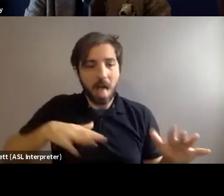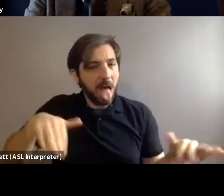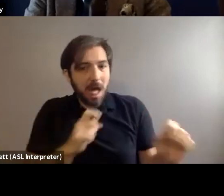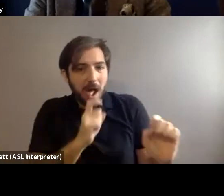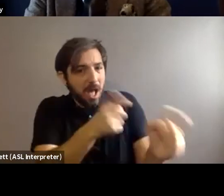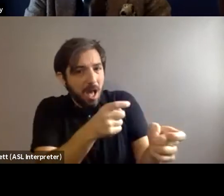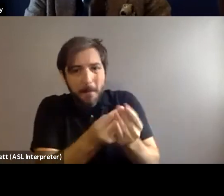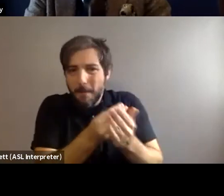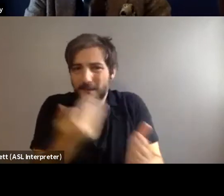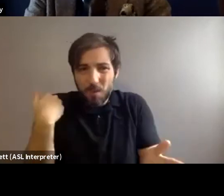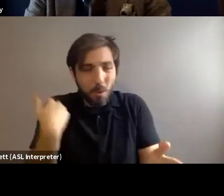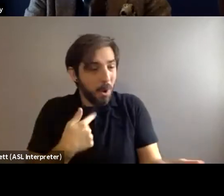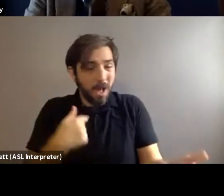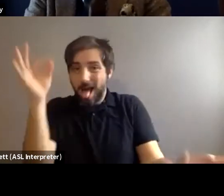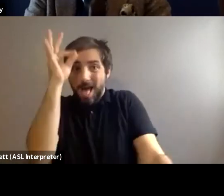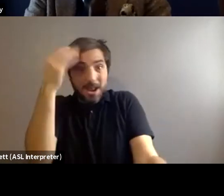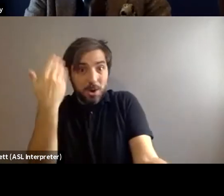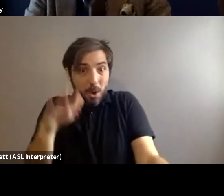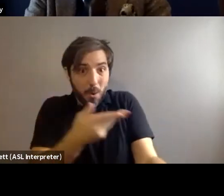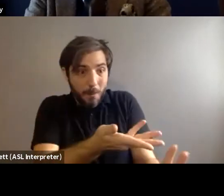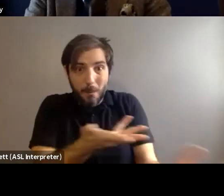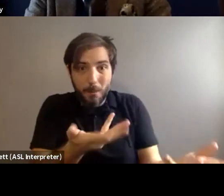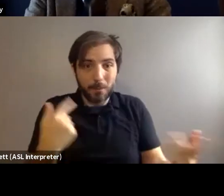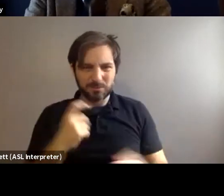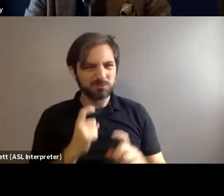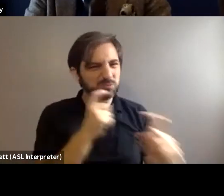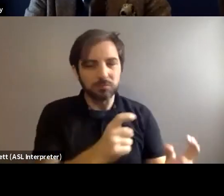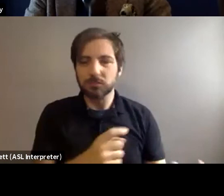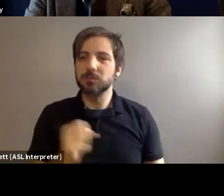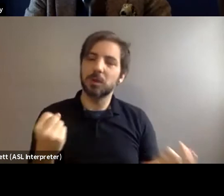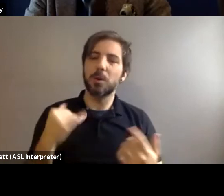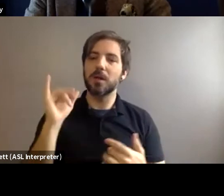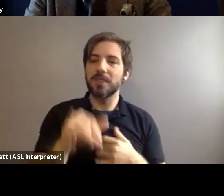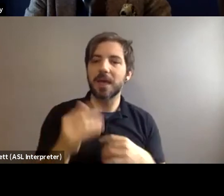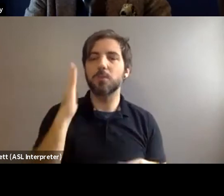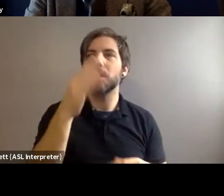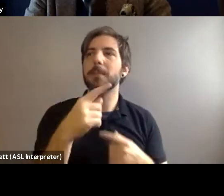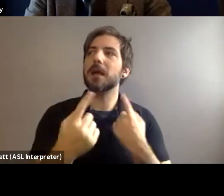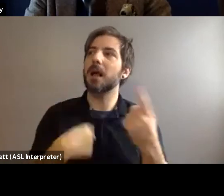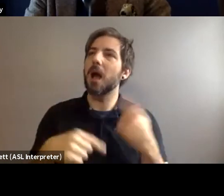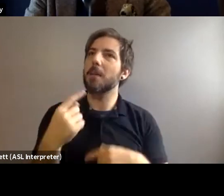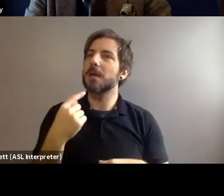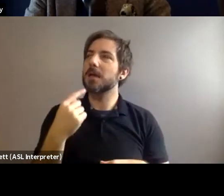we just don't know about um so i think that's coming out in the next next couple weeks we've